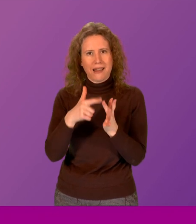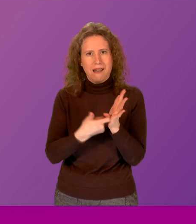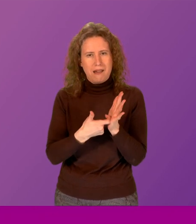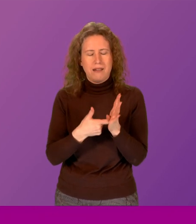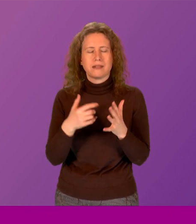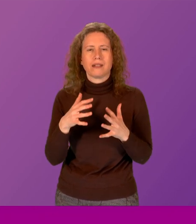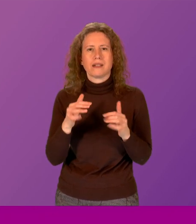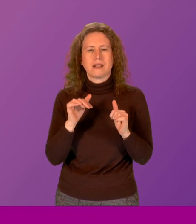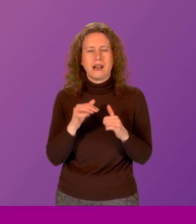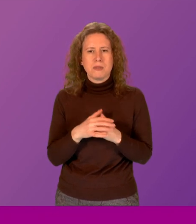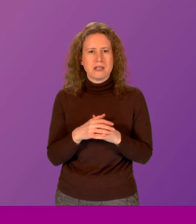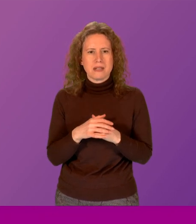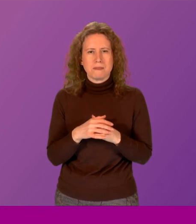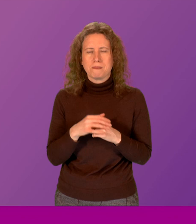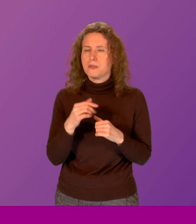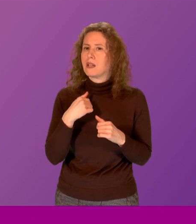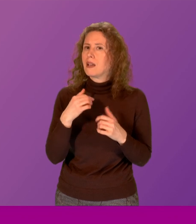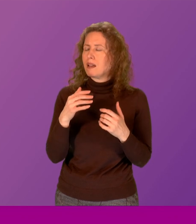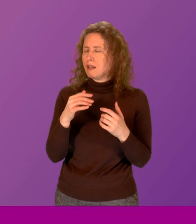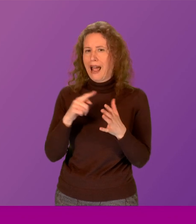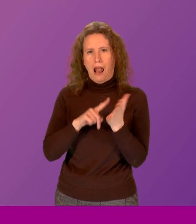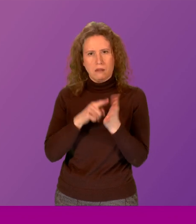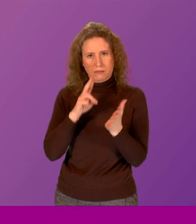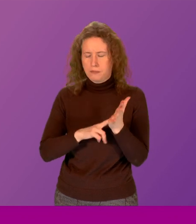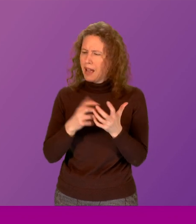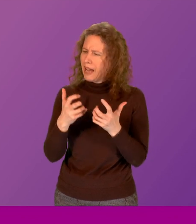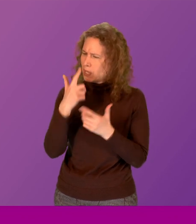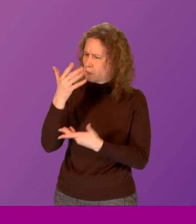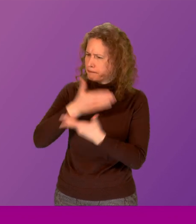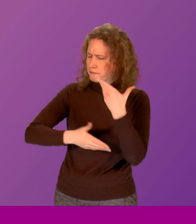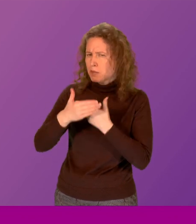How does the First Minister respond to reports today that Brexit has cost Scotland up to £100